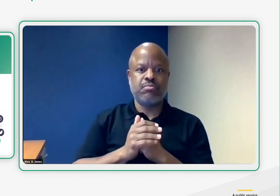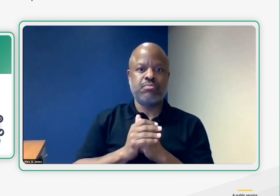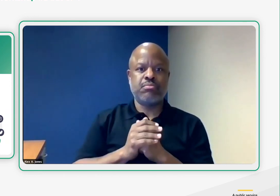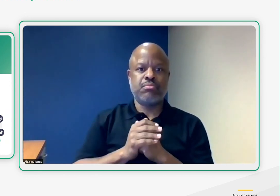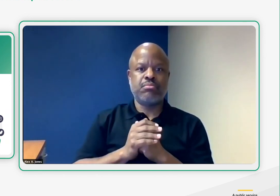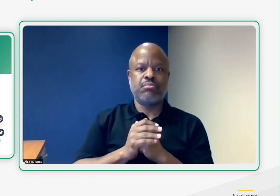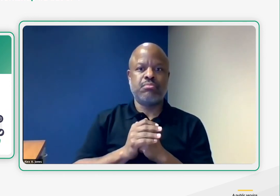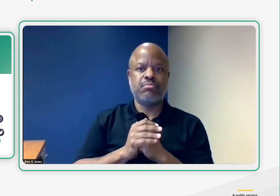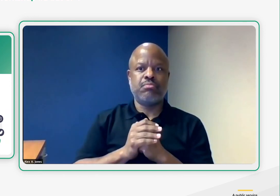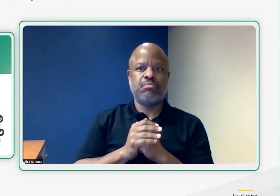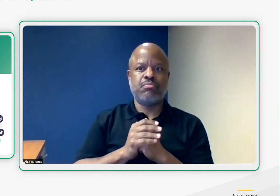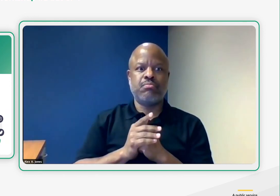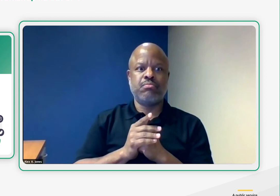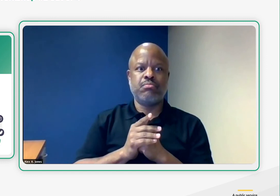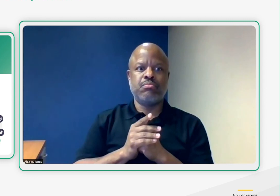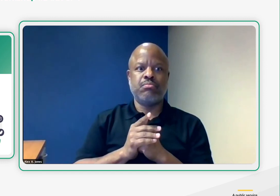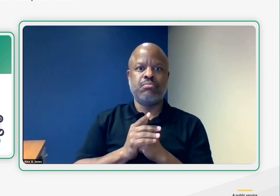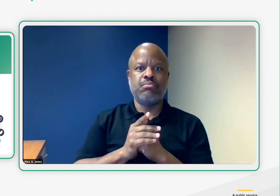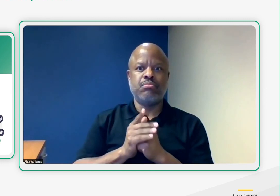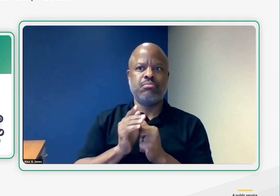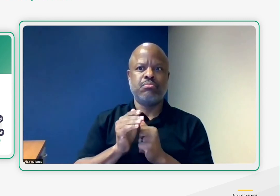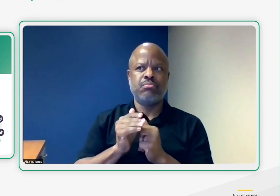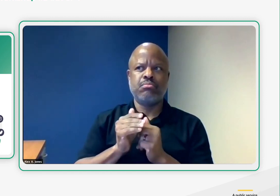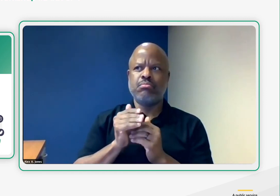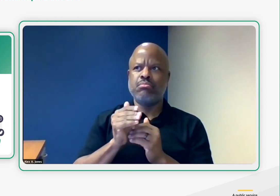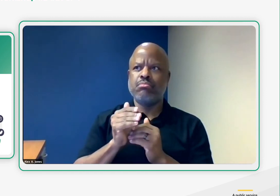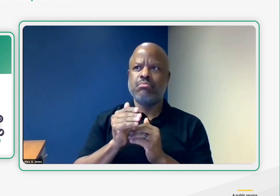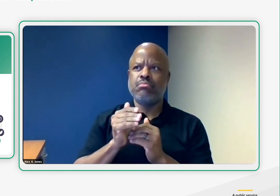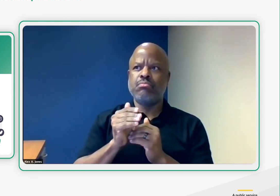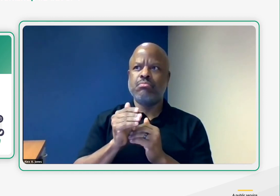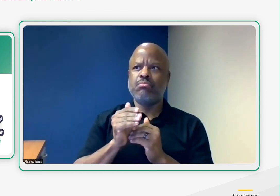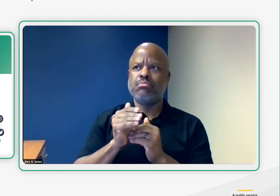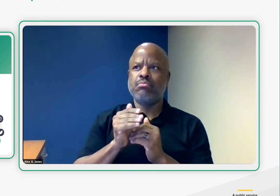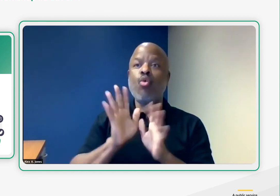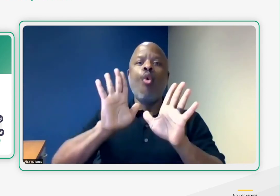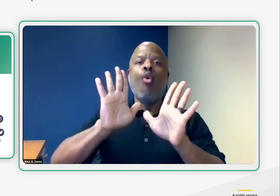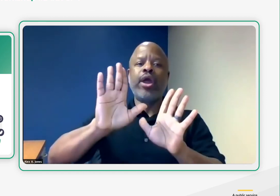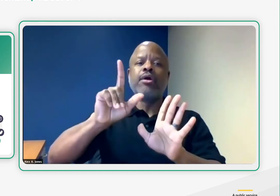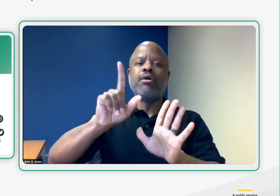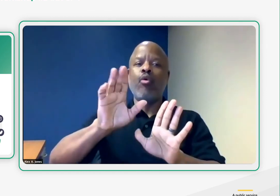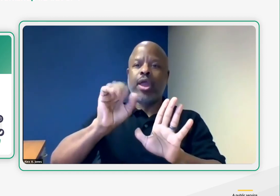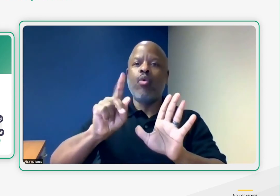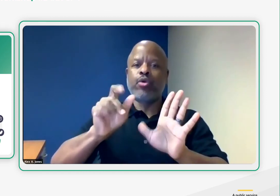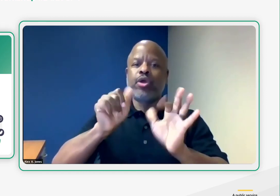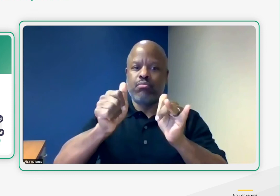Next slide, please. Oh, OK.